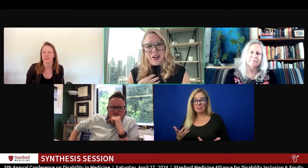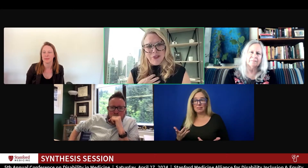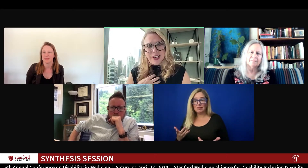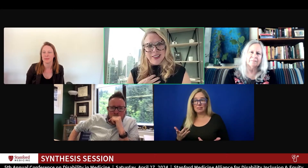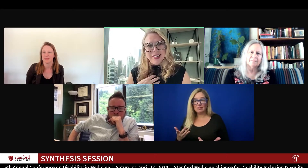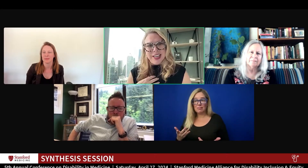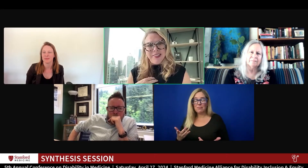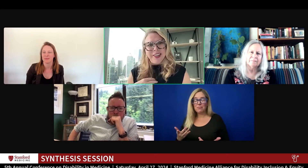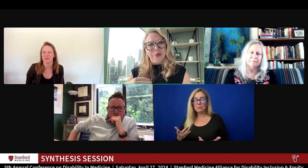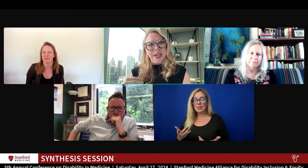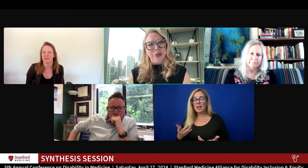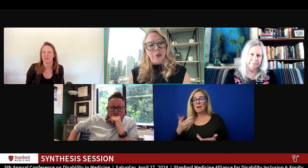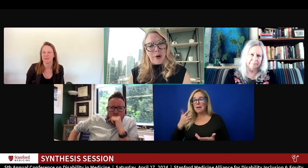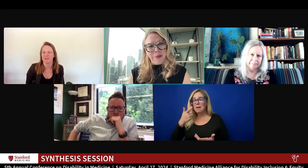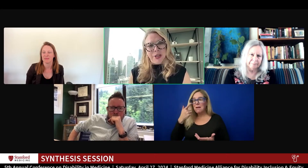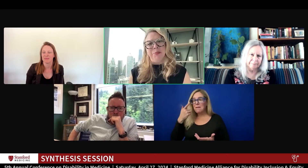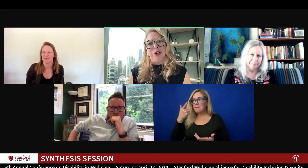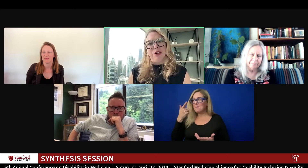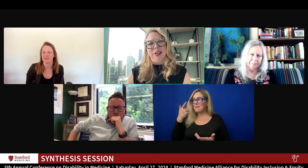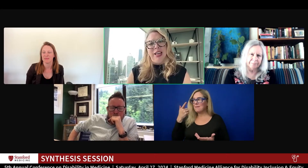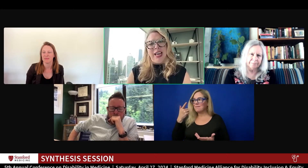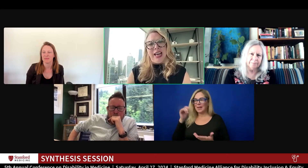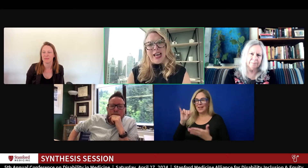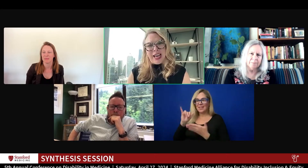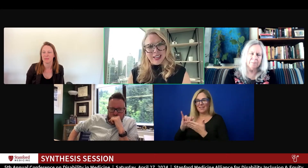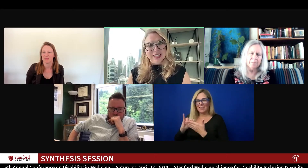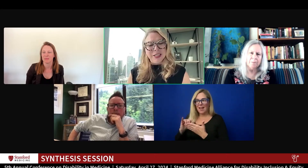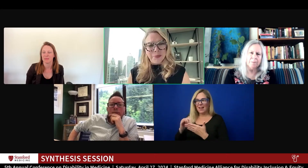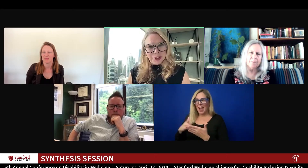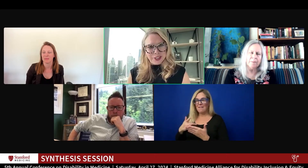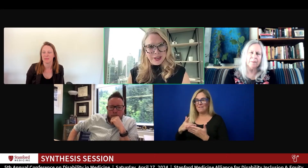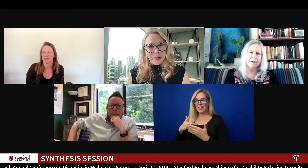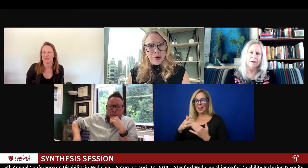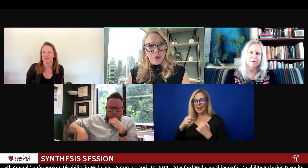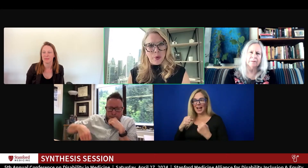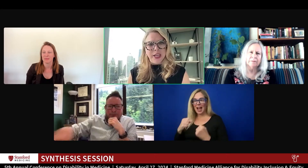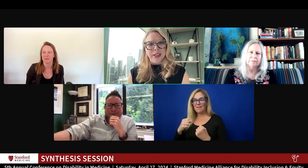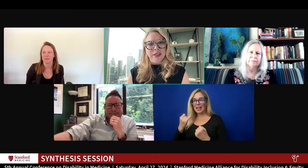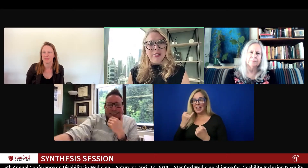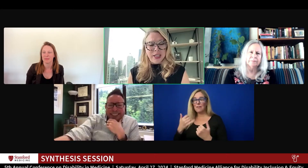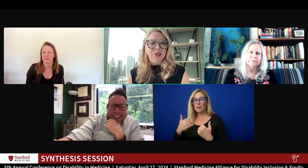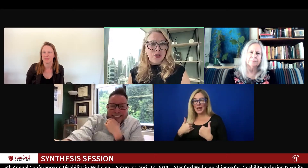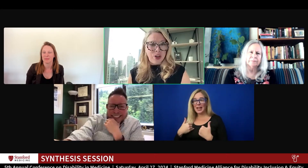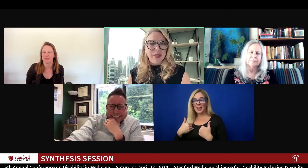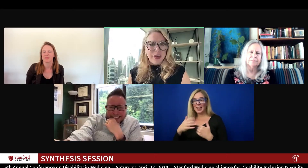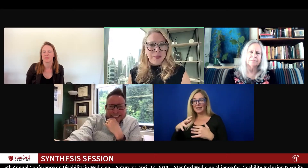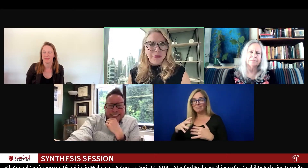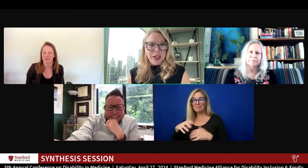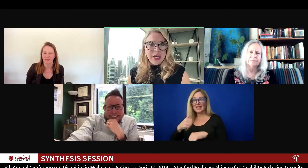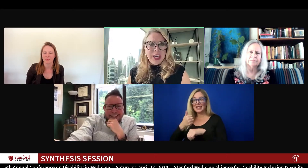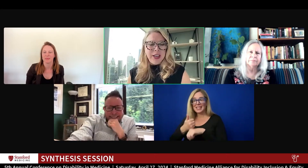confident that if we get the right people at a similar table we can deconstruct them.